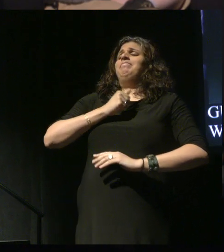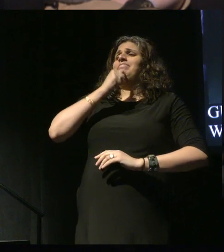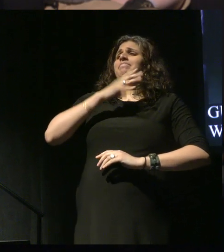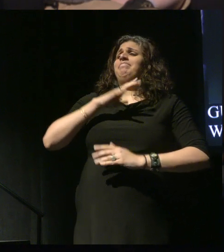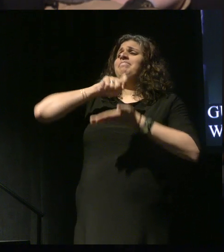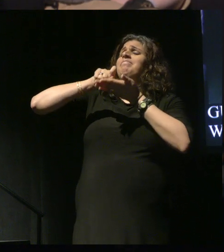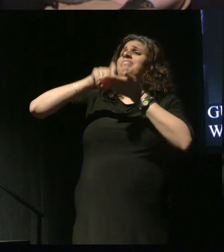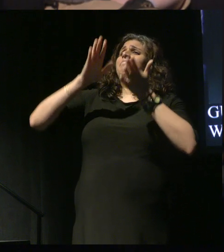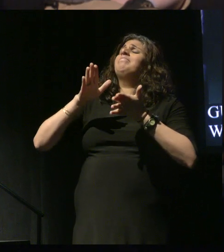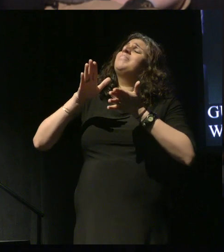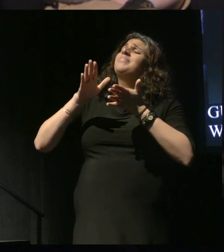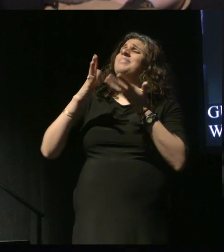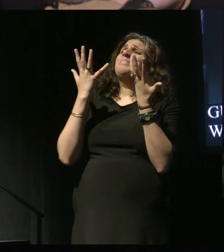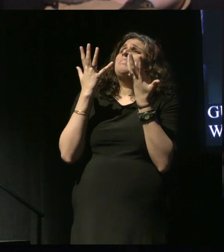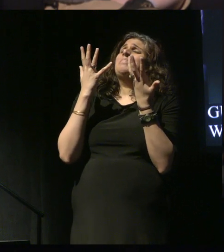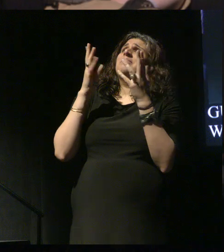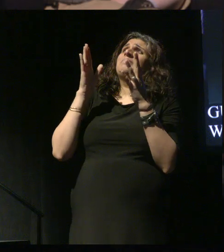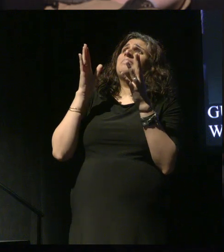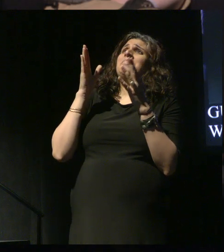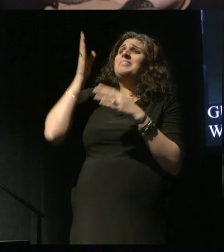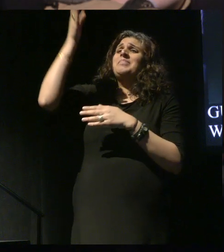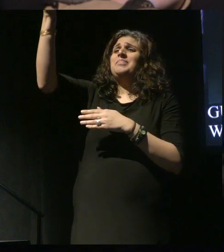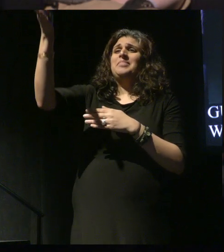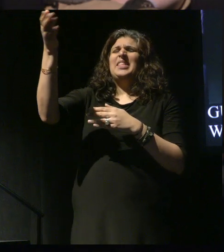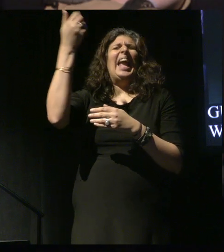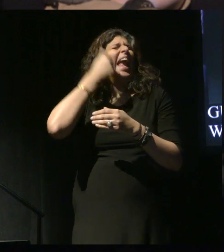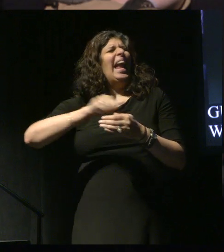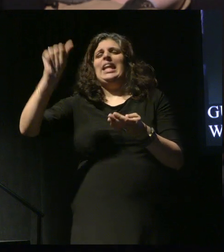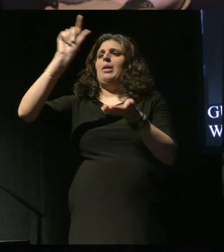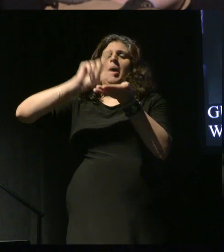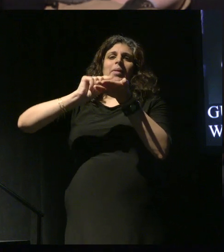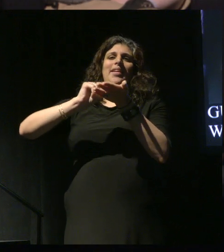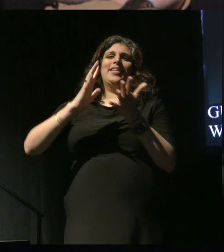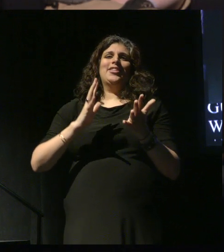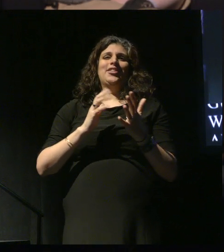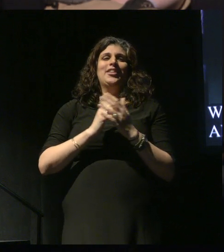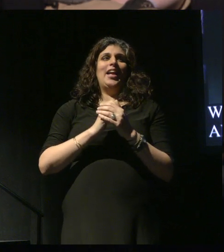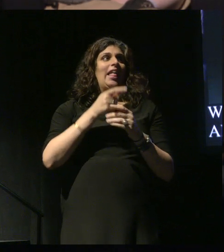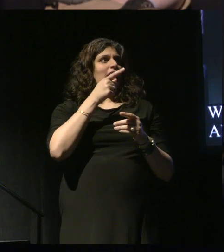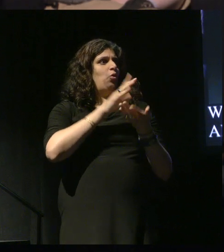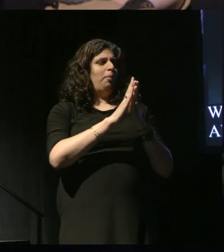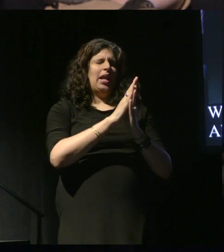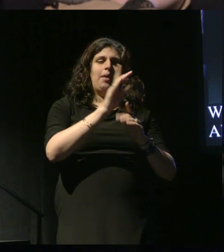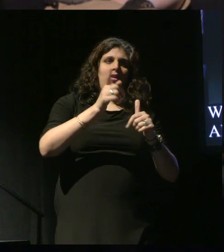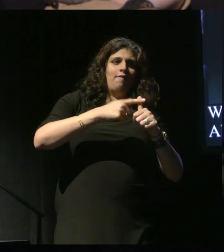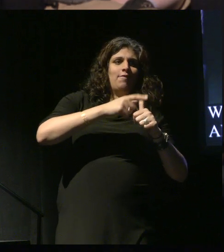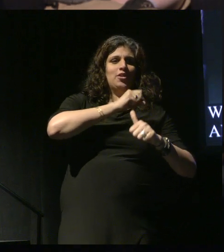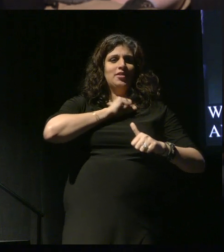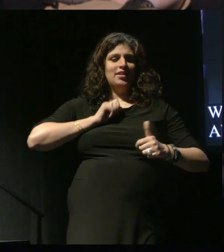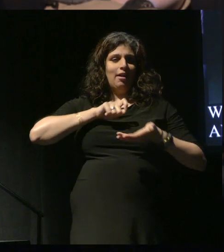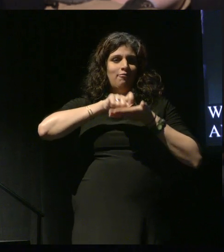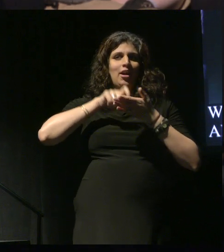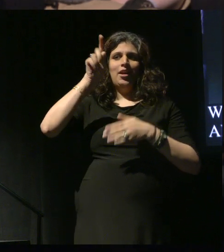in like any mainstream publication. And then you were the first staff writer for buzzfeed, and we were connected on a few levels.